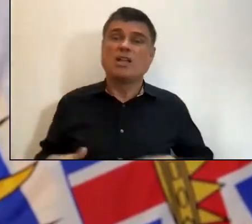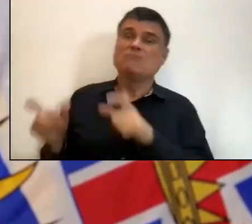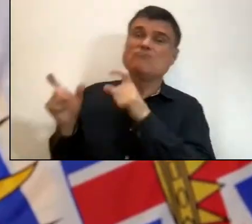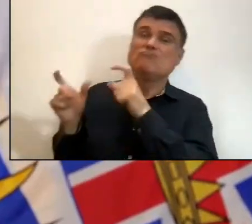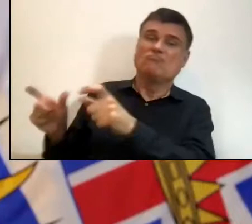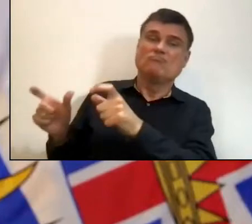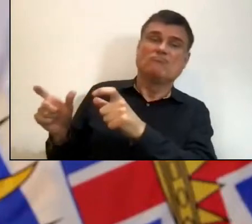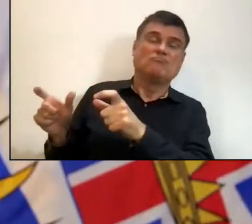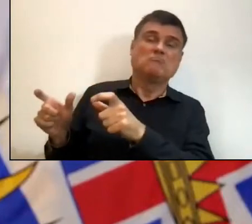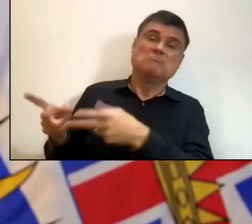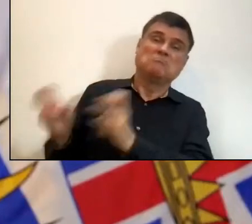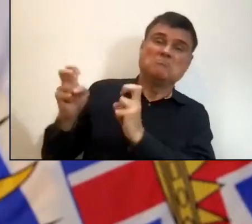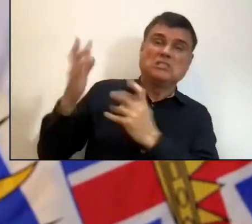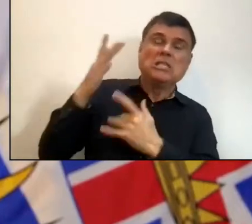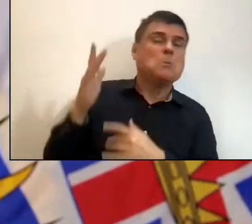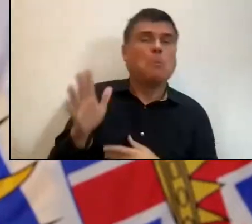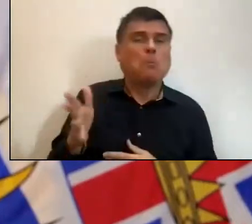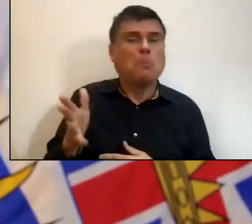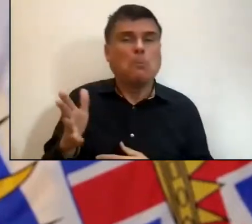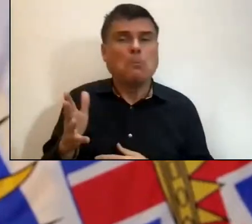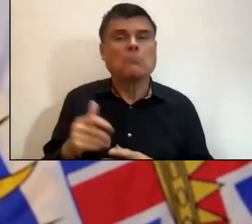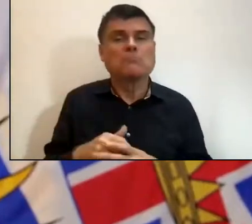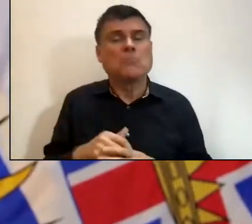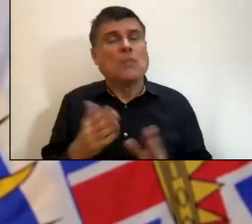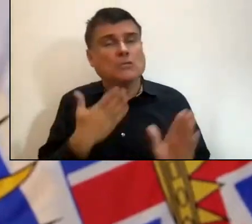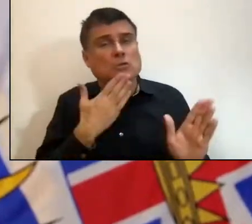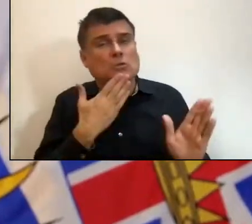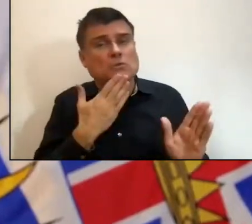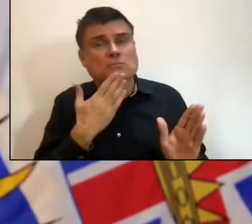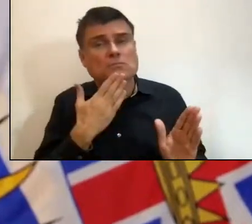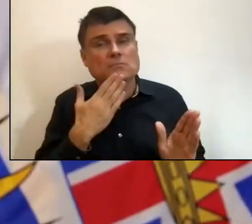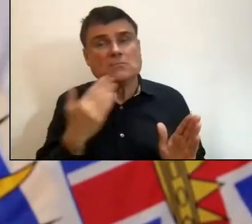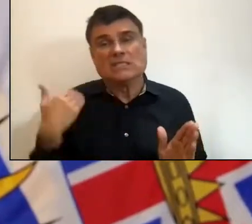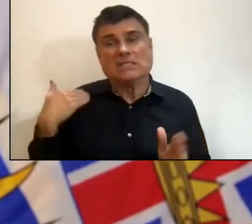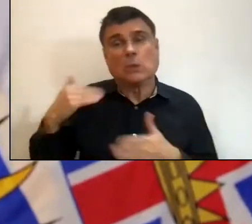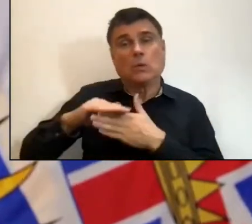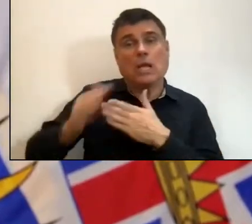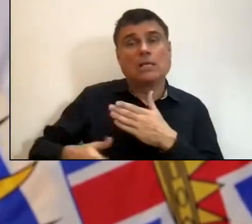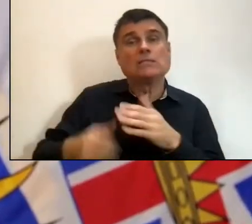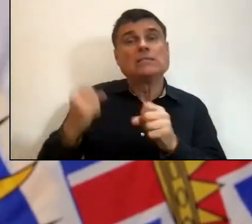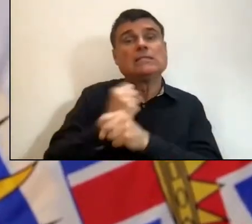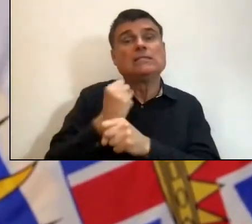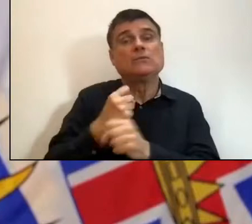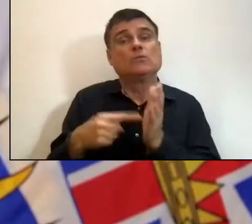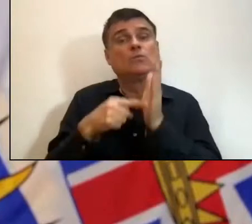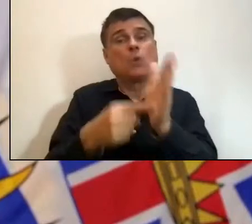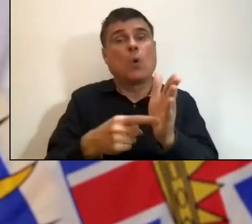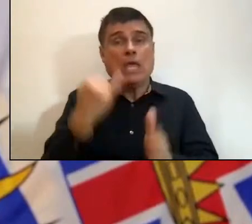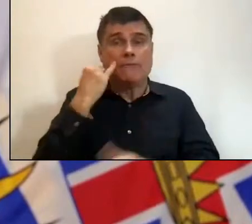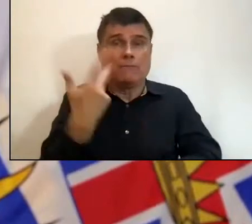this weekend show that if you have had two doses of vaccine